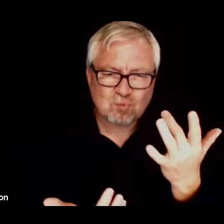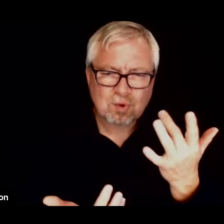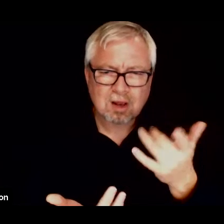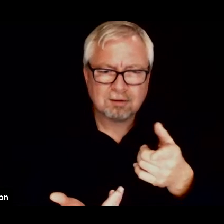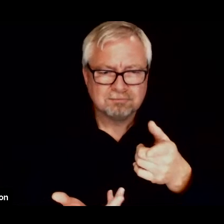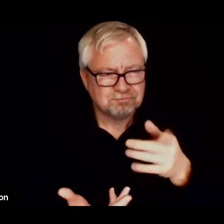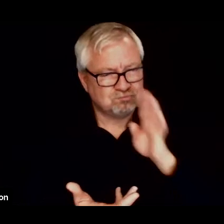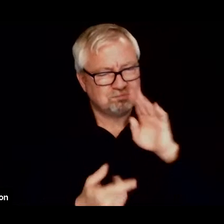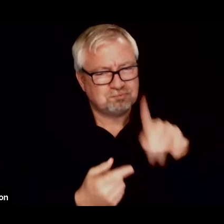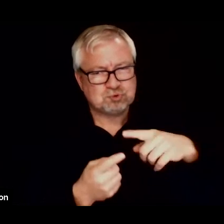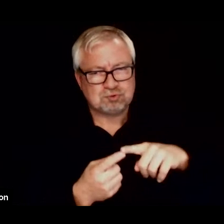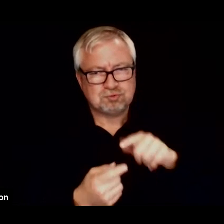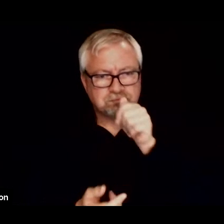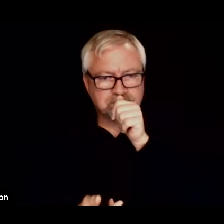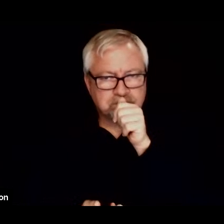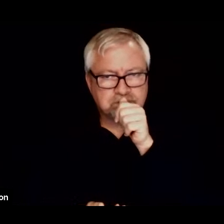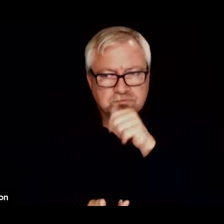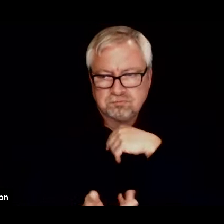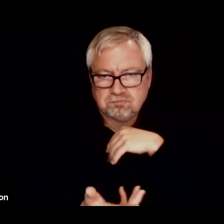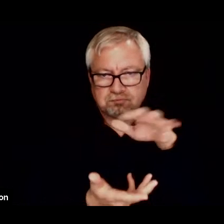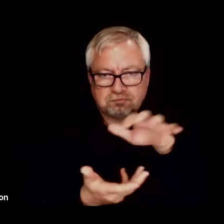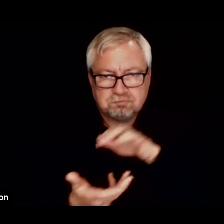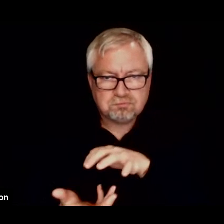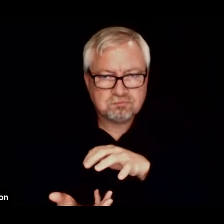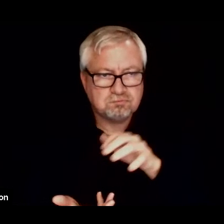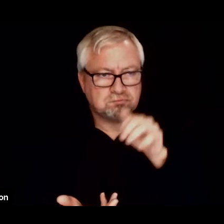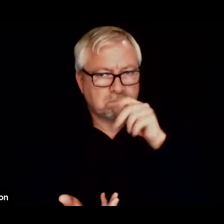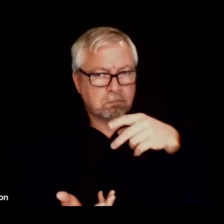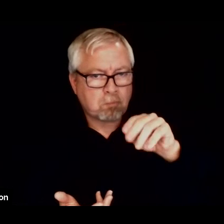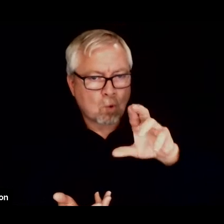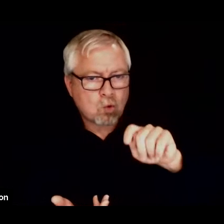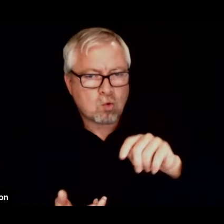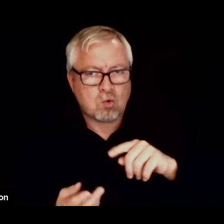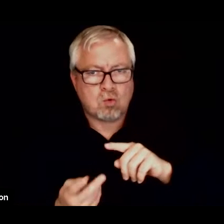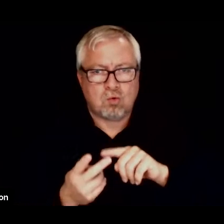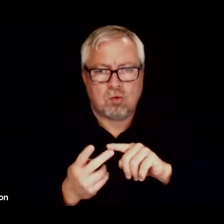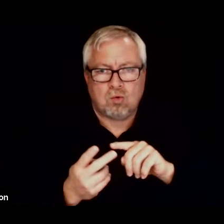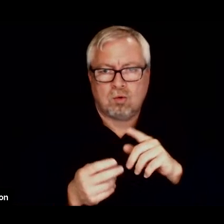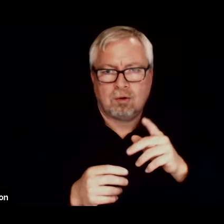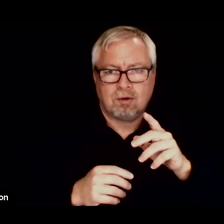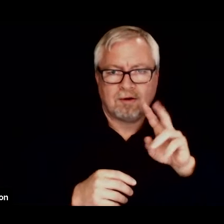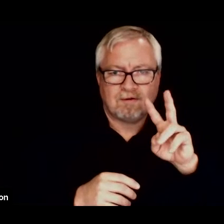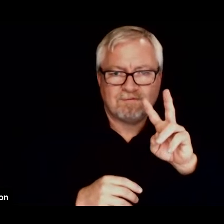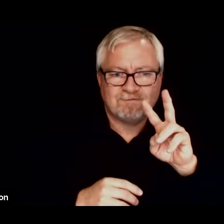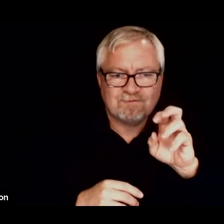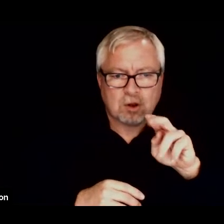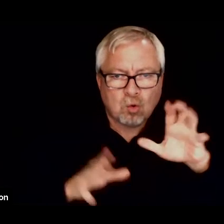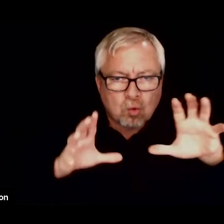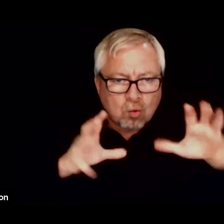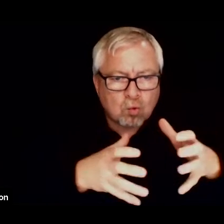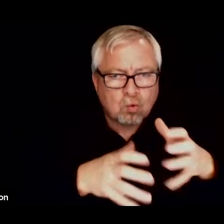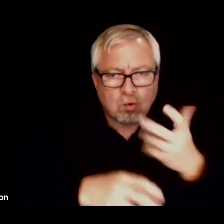that someone could uh more easily gain access uh you know to ensure that they've gotten the vaccine